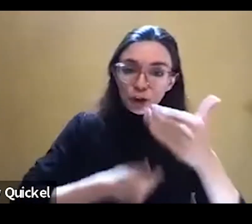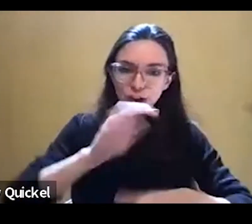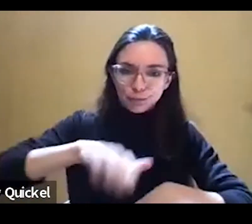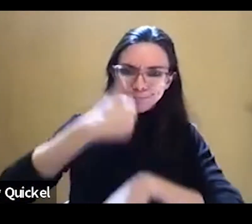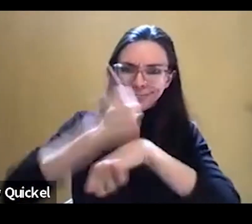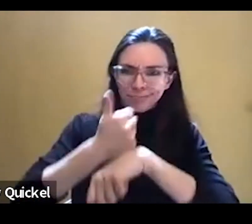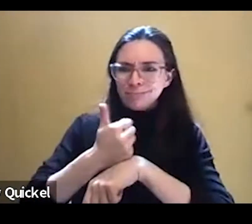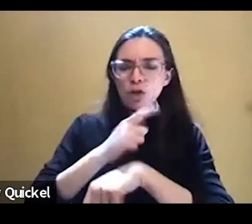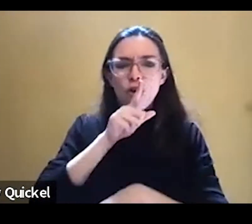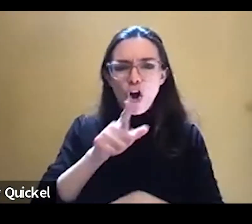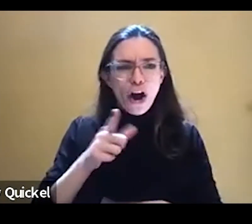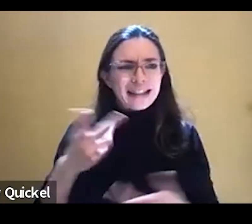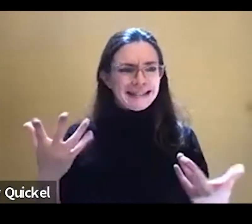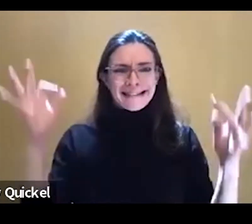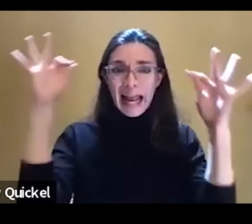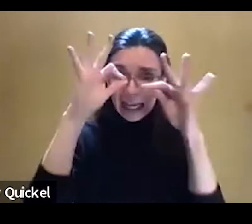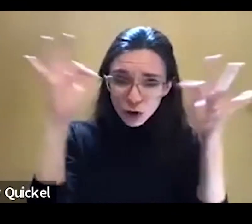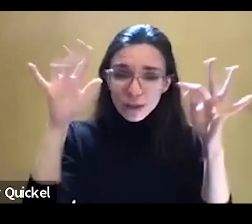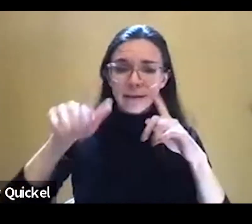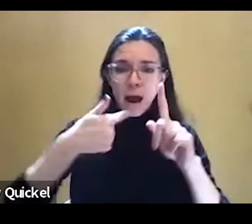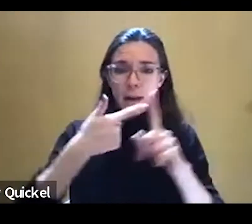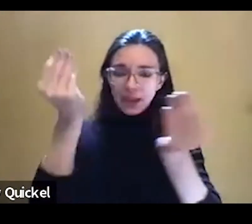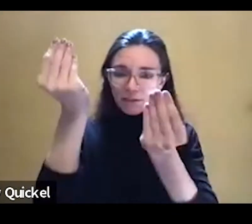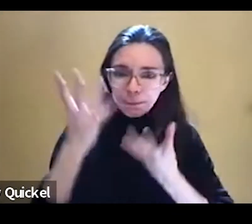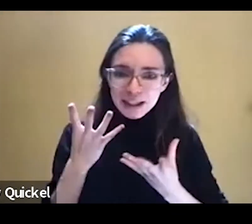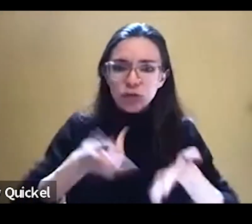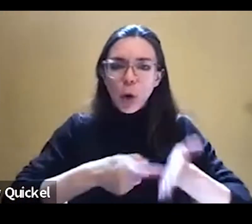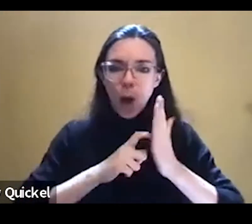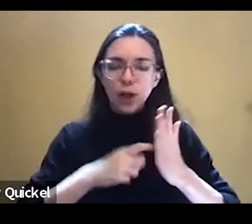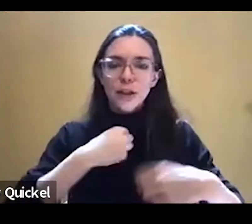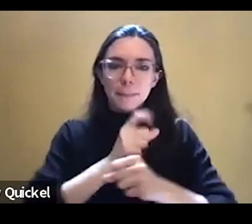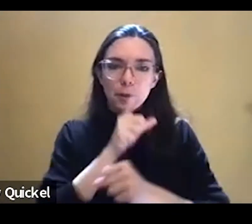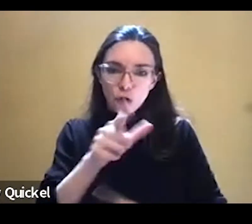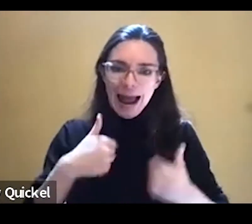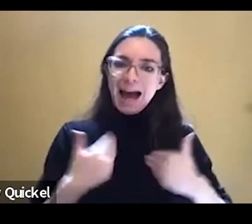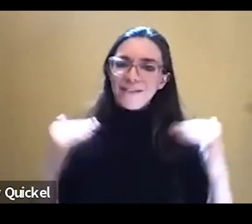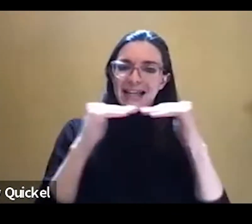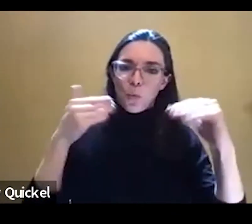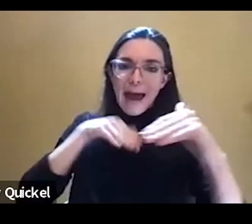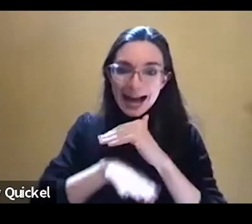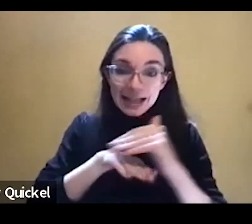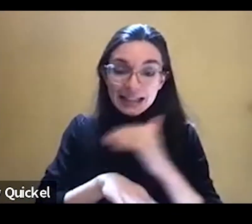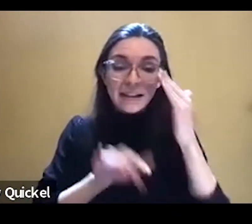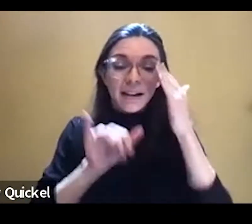literally ignorant of the information required to ensure equal access. This error impacts not only how